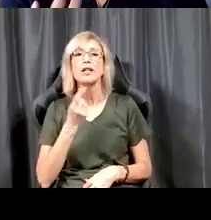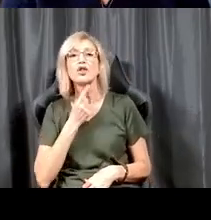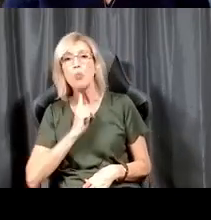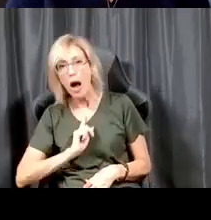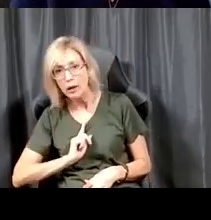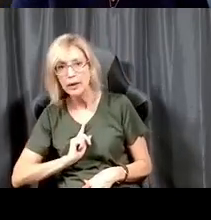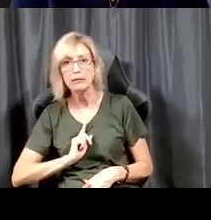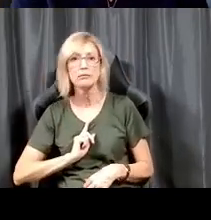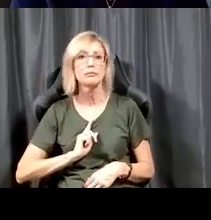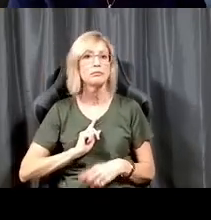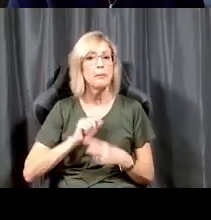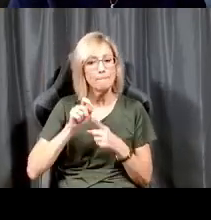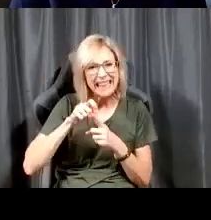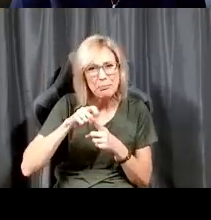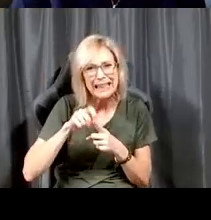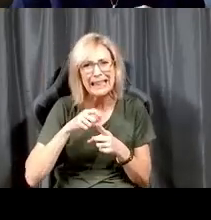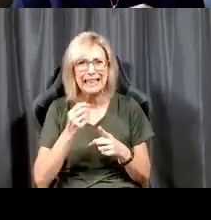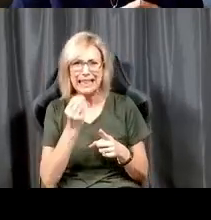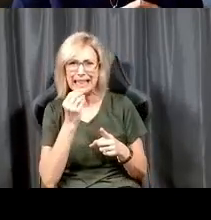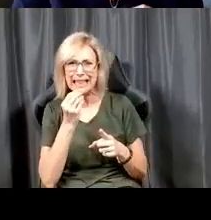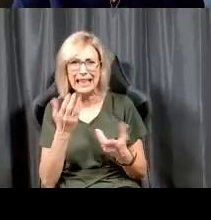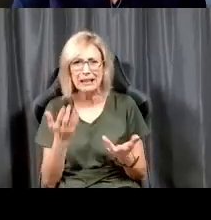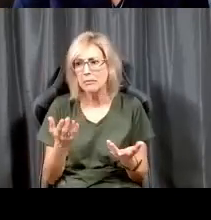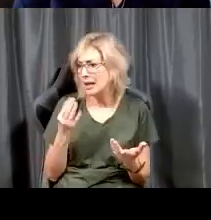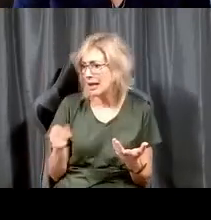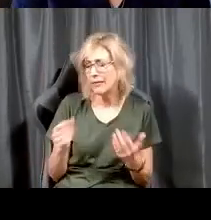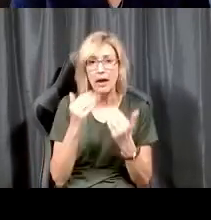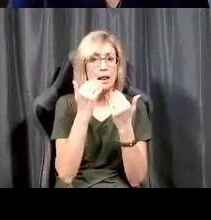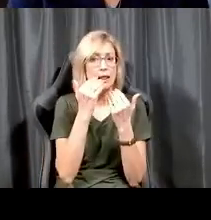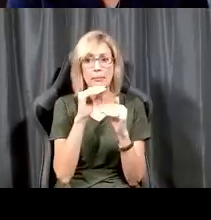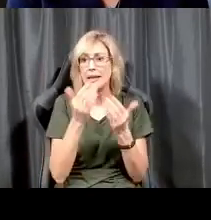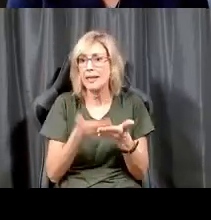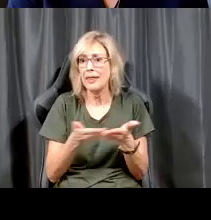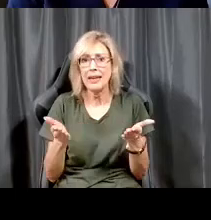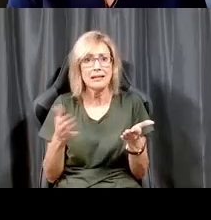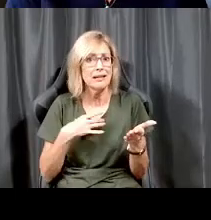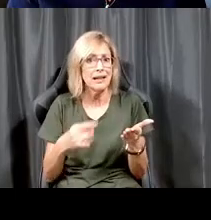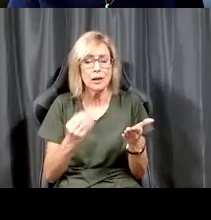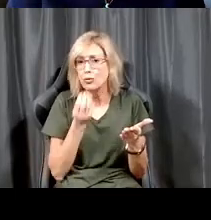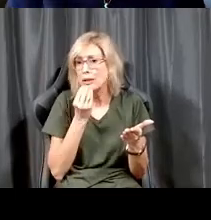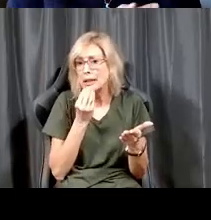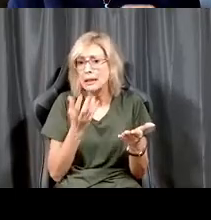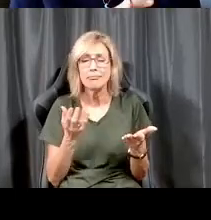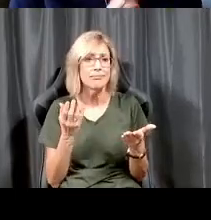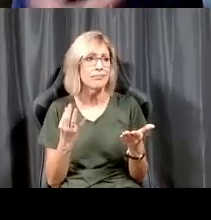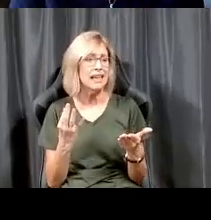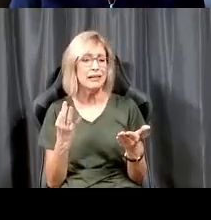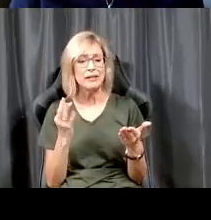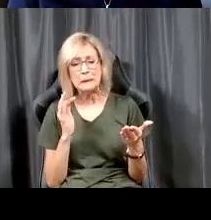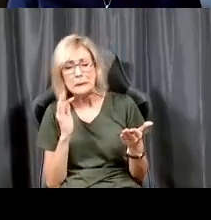picky eating because a child has a limited amount of things they like to e at, whether it' s what we identified as